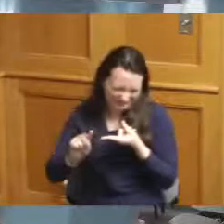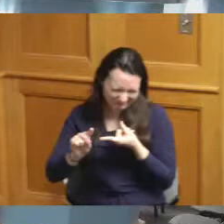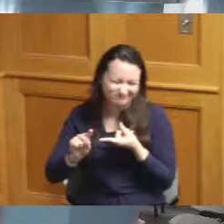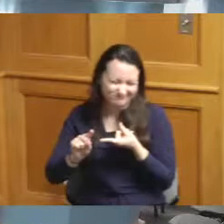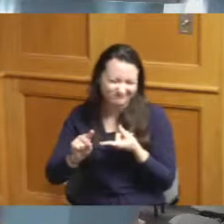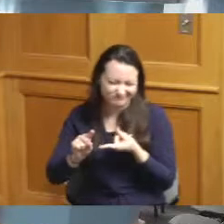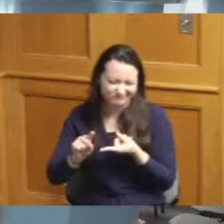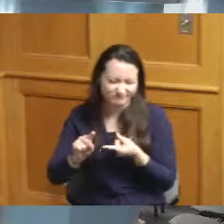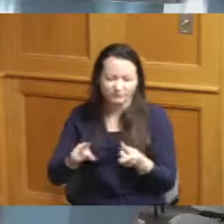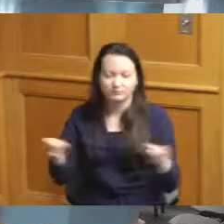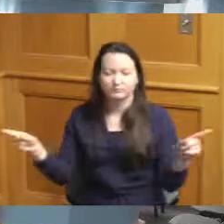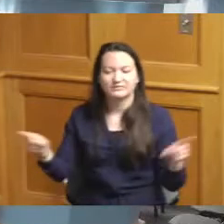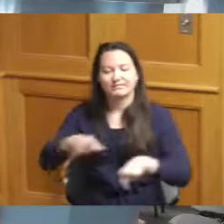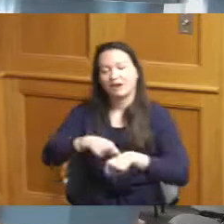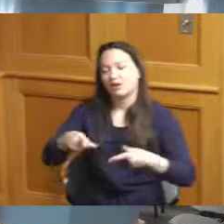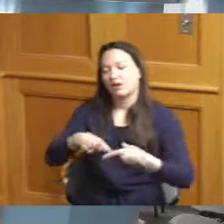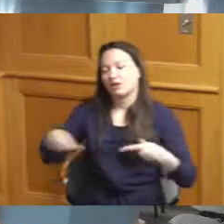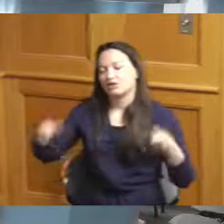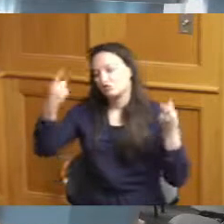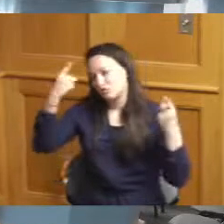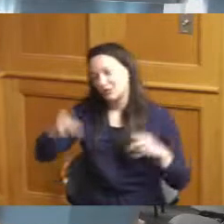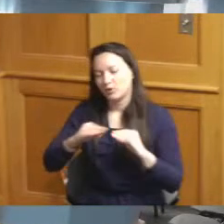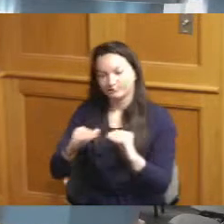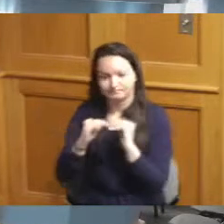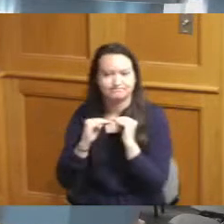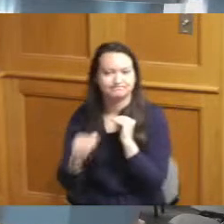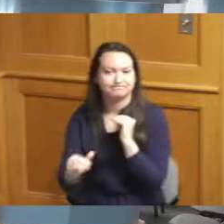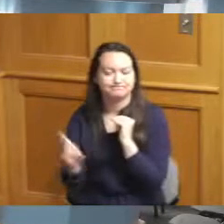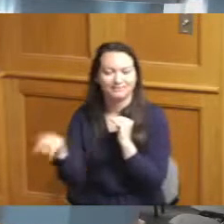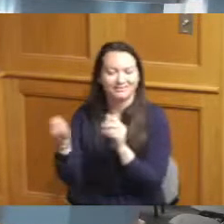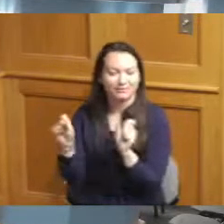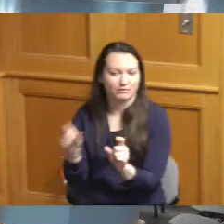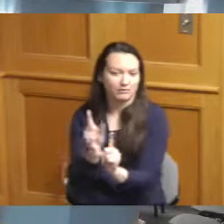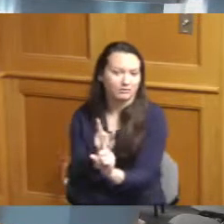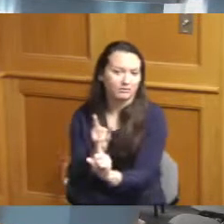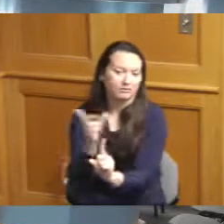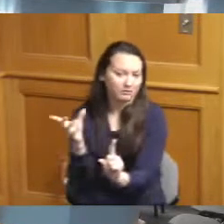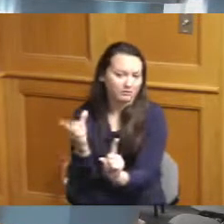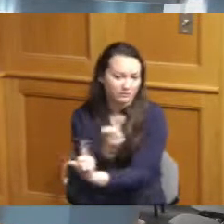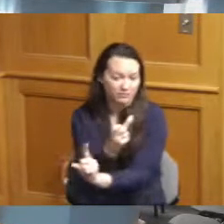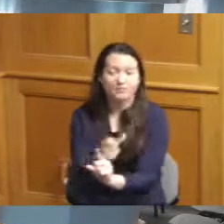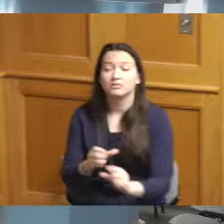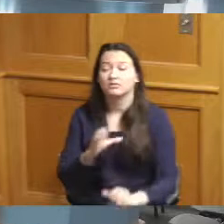term of the agreement to be more consistent with what they achieved and the Commissioners you did